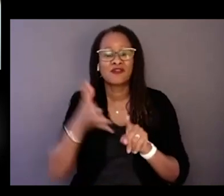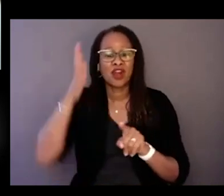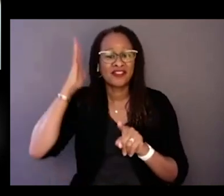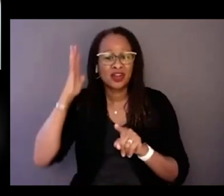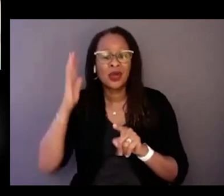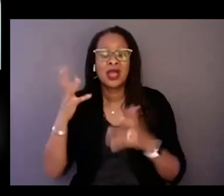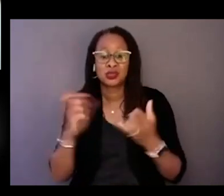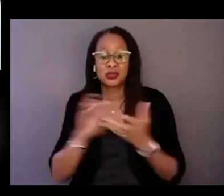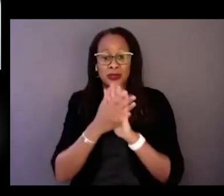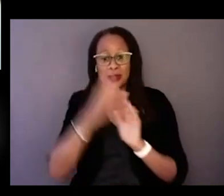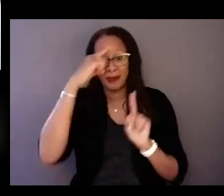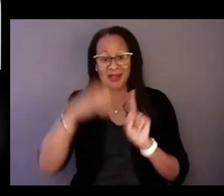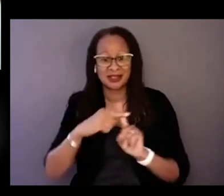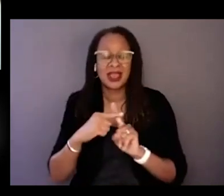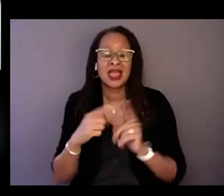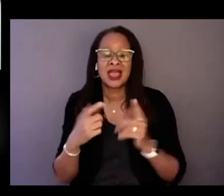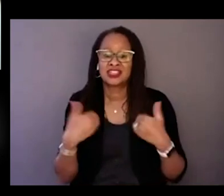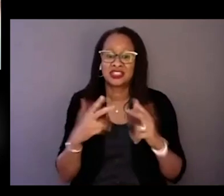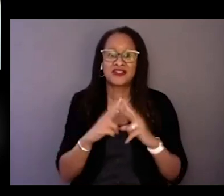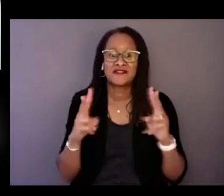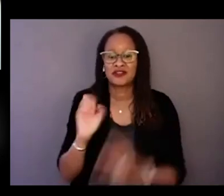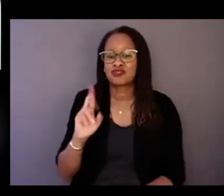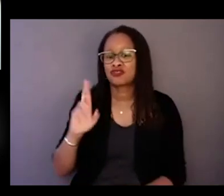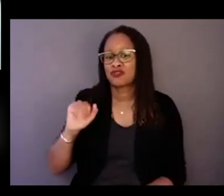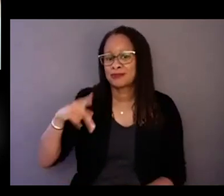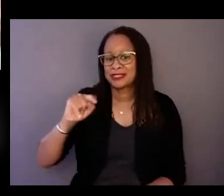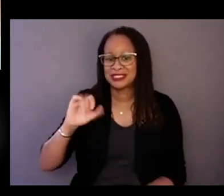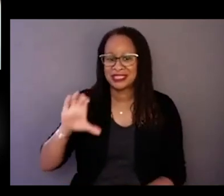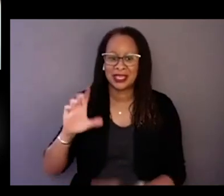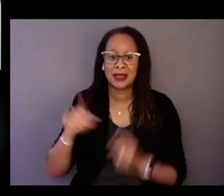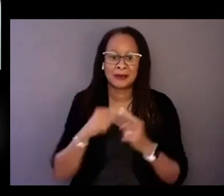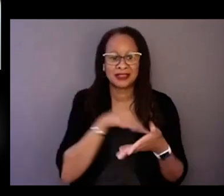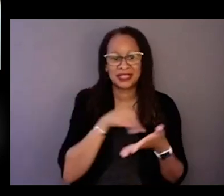And she's also putting out these very cryptic messages about dancing and happiness and cooking.